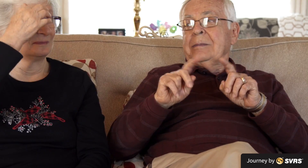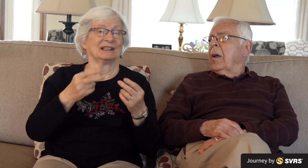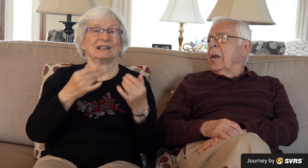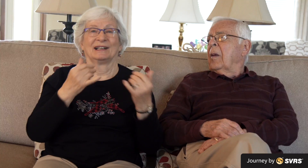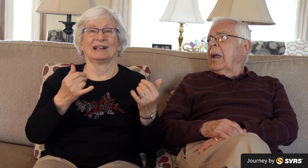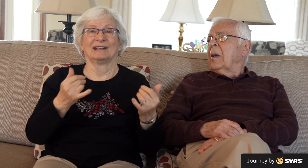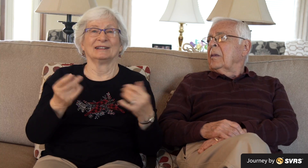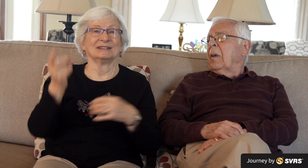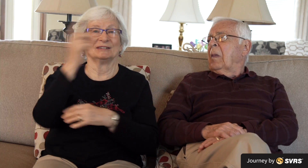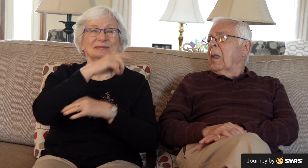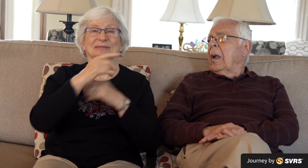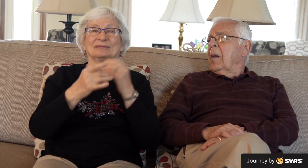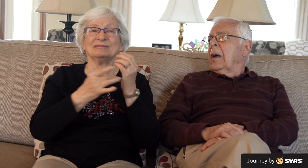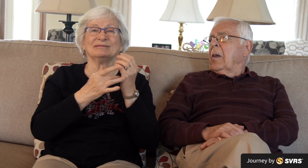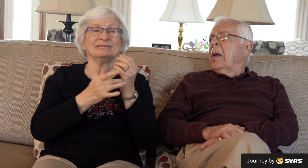Nowadays, technology is wonderful.